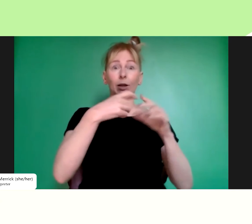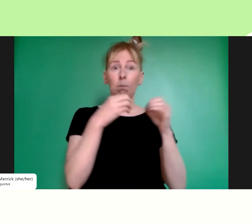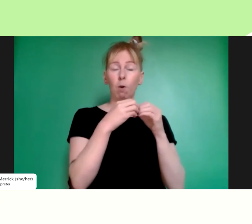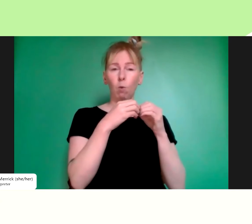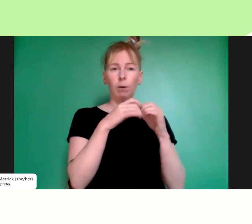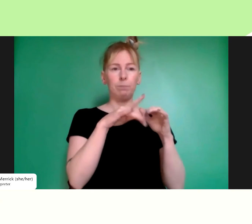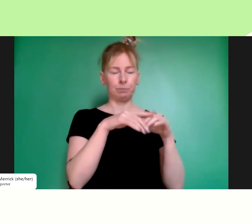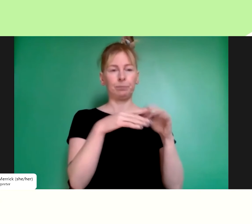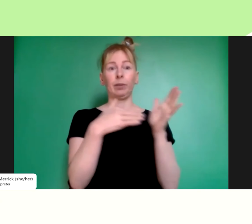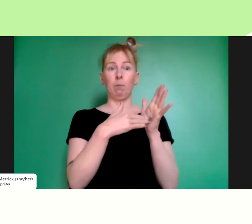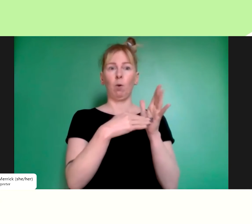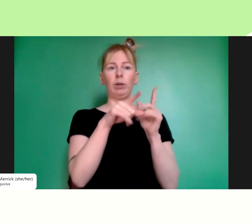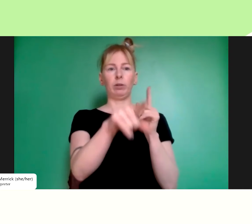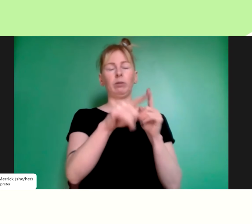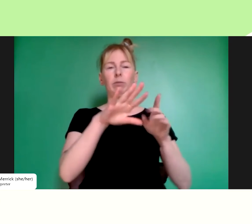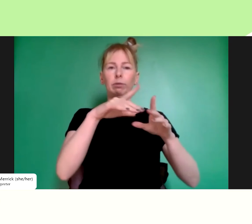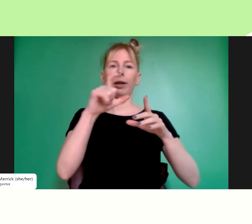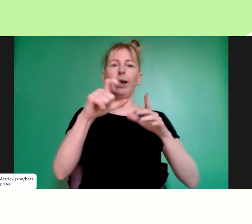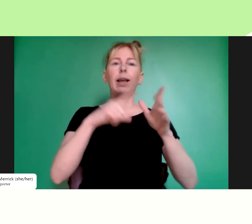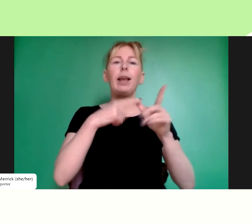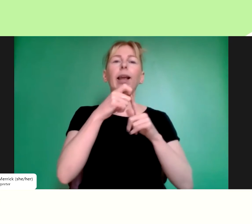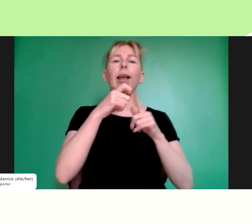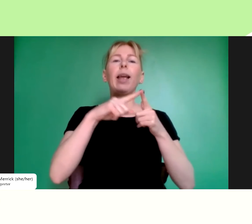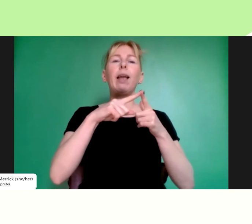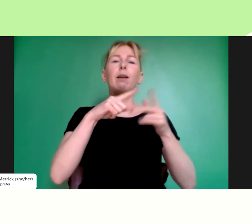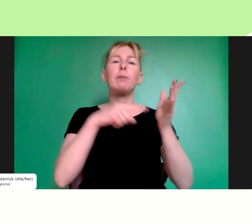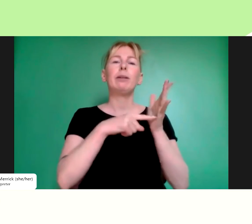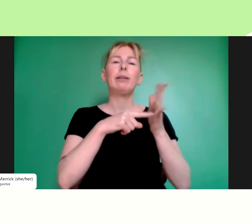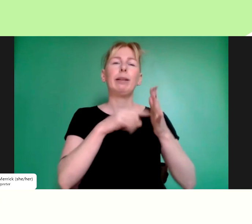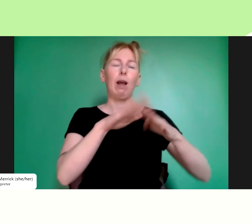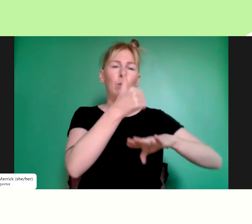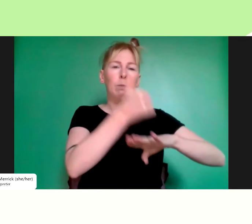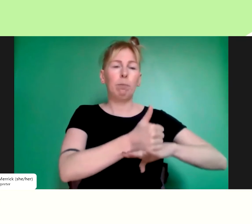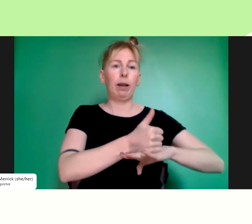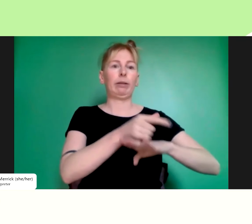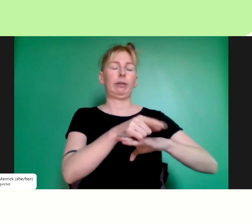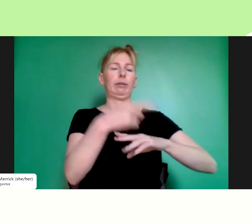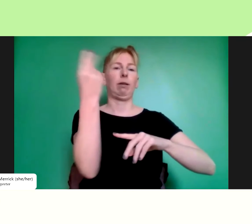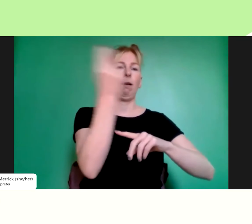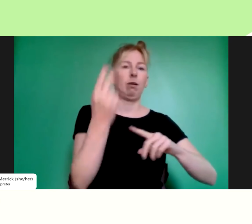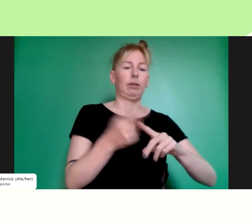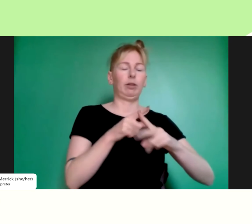based independent curator, award winning artist and sociologist. With a curatorial